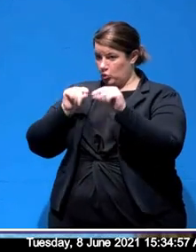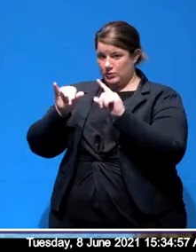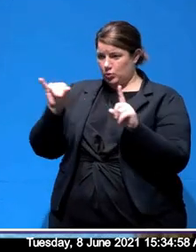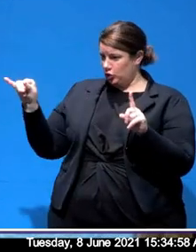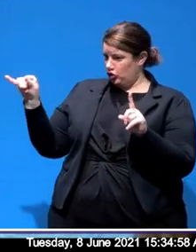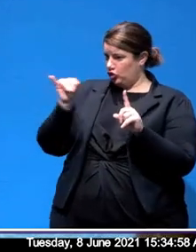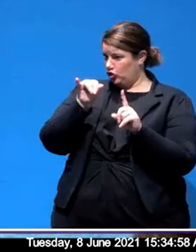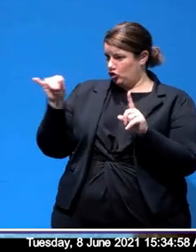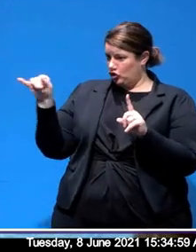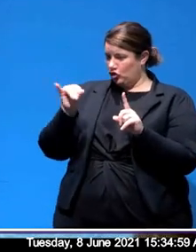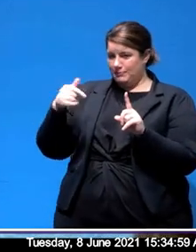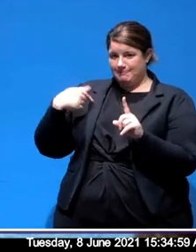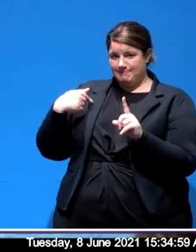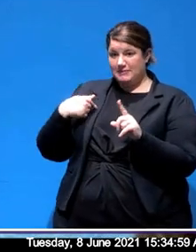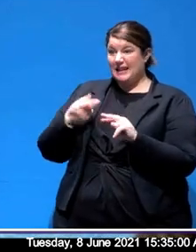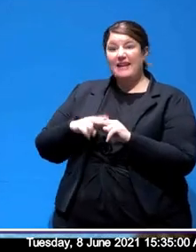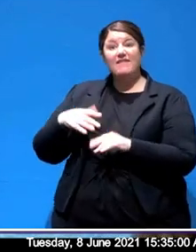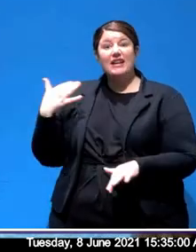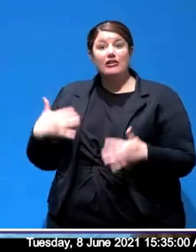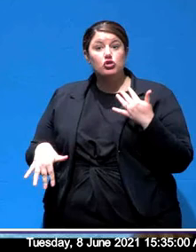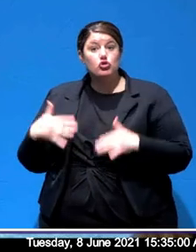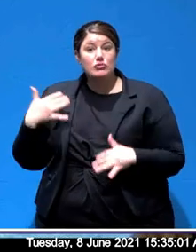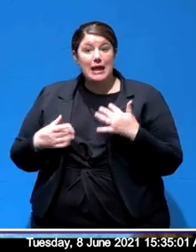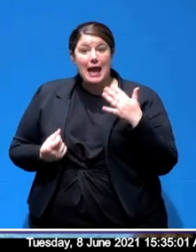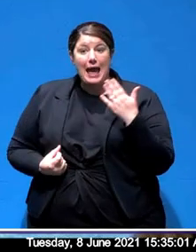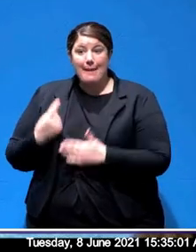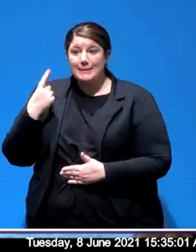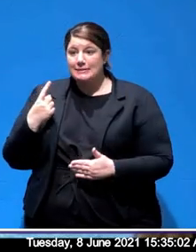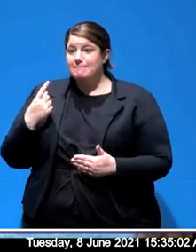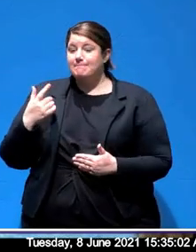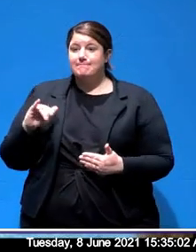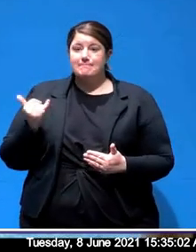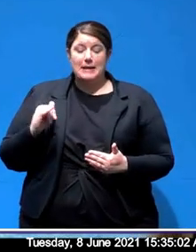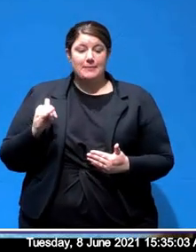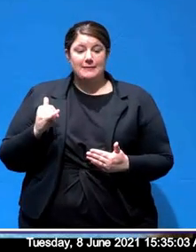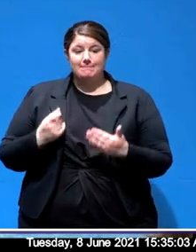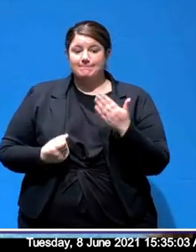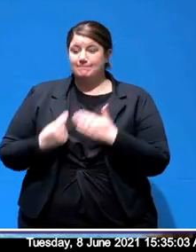at, in an injury that might have --- in an incident that might fit into multiple